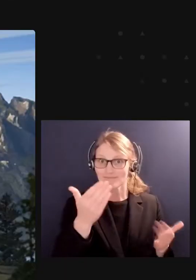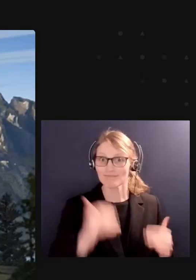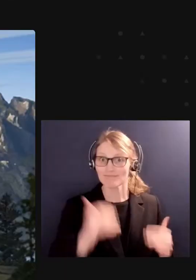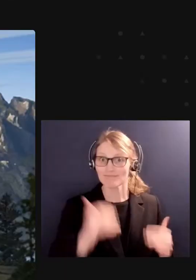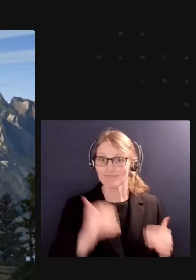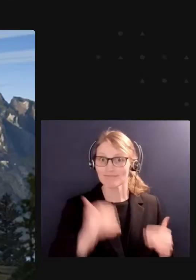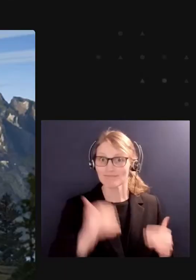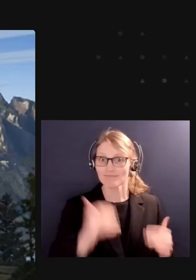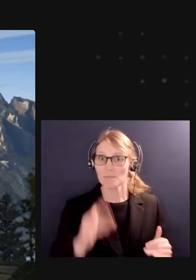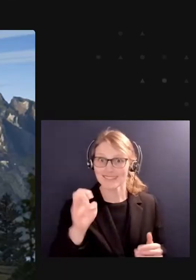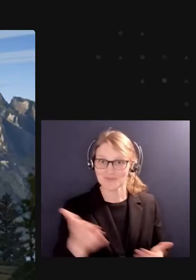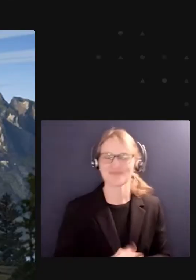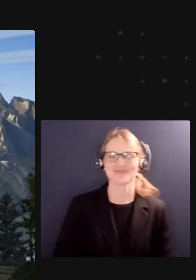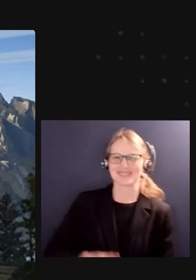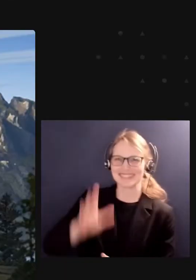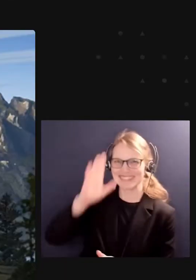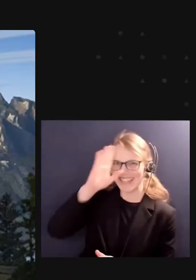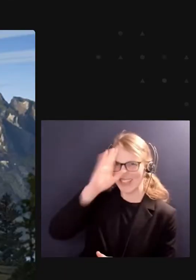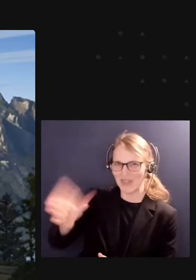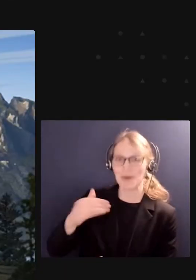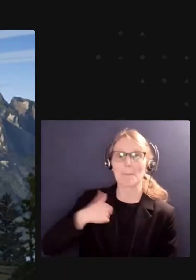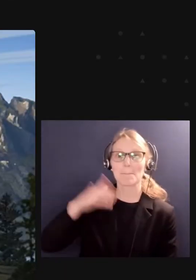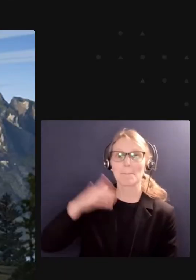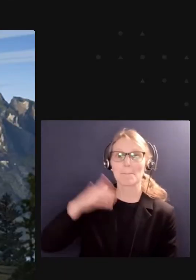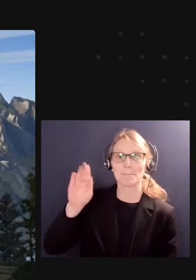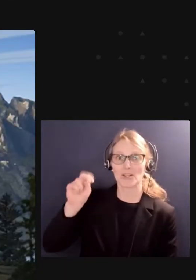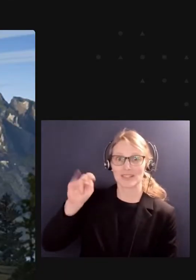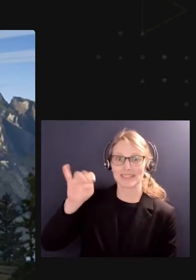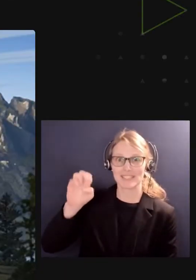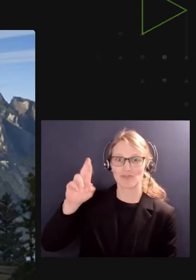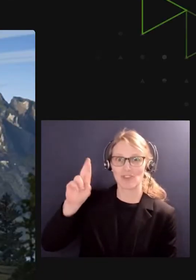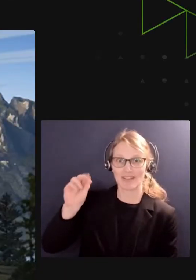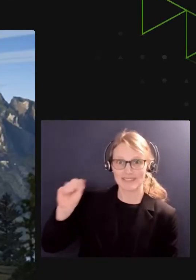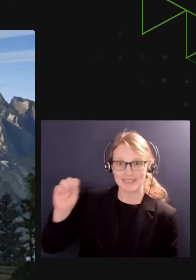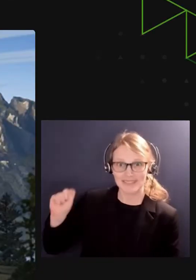Hi, I'm Bonnie Ross. I am the head of 343 Industries,